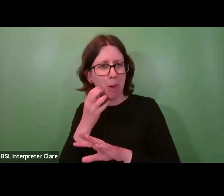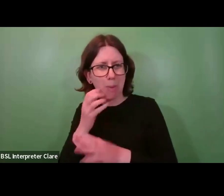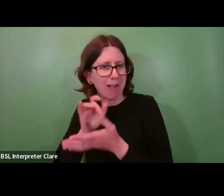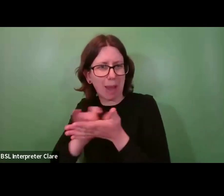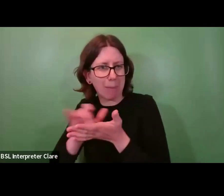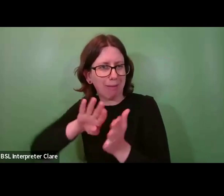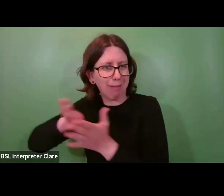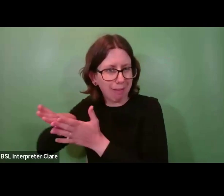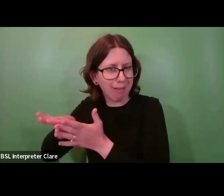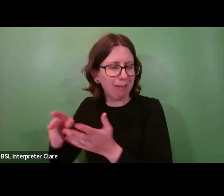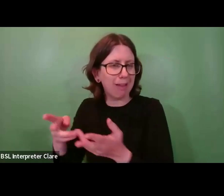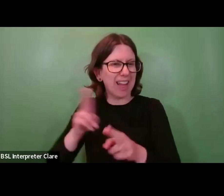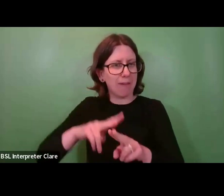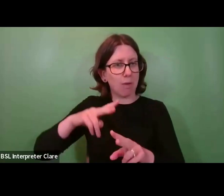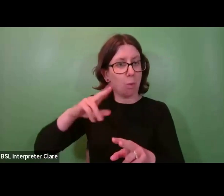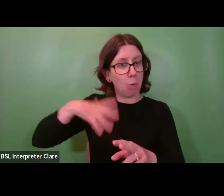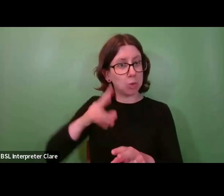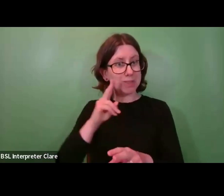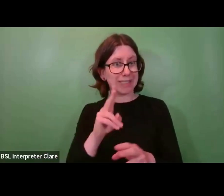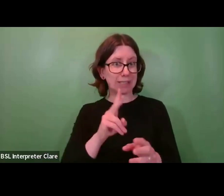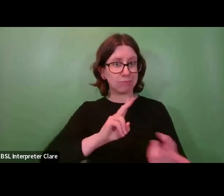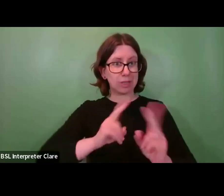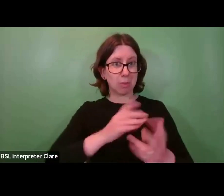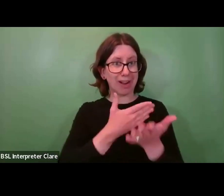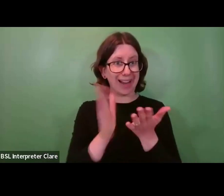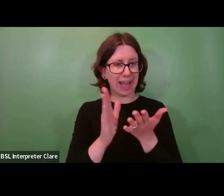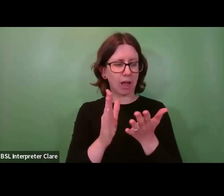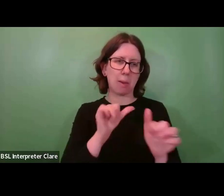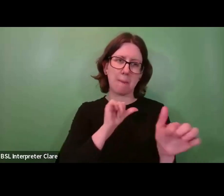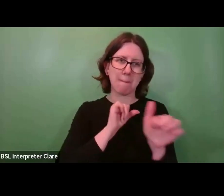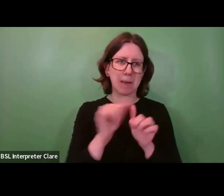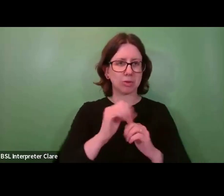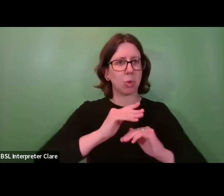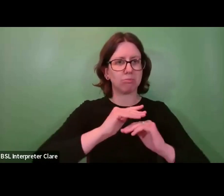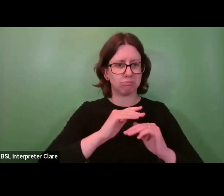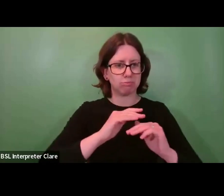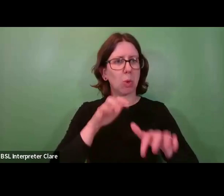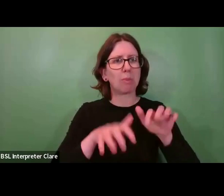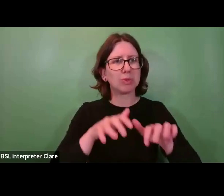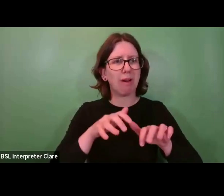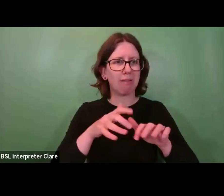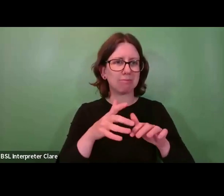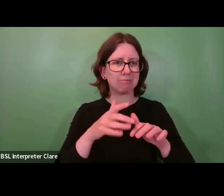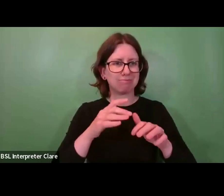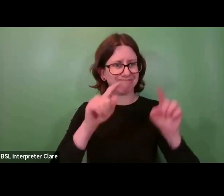accessing the BSL because it, it just sort of makes it easier for you to, to navigate that.